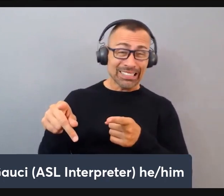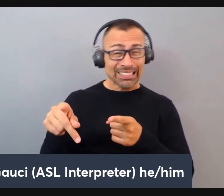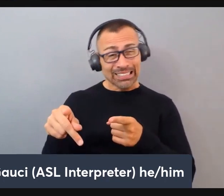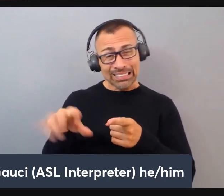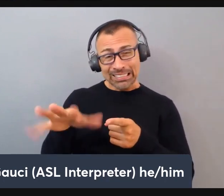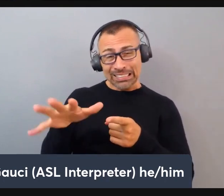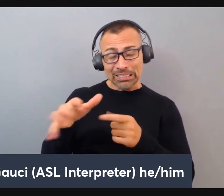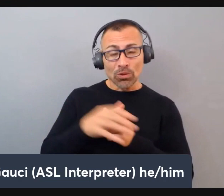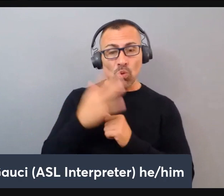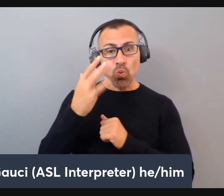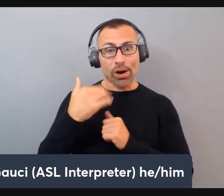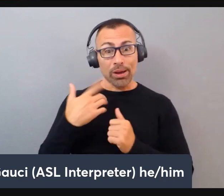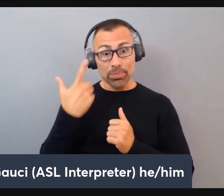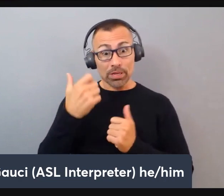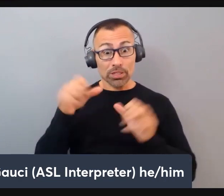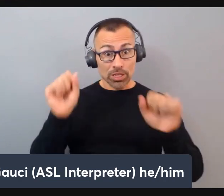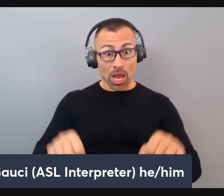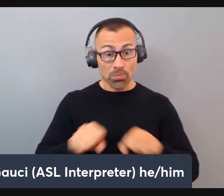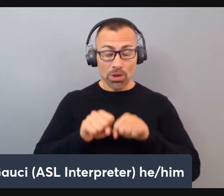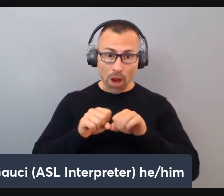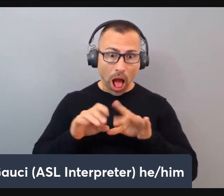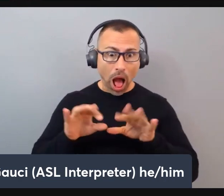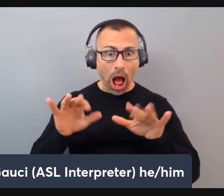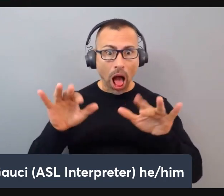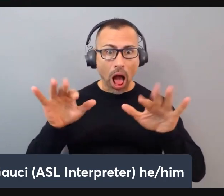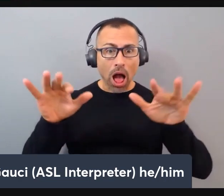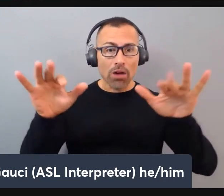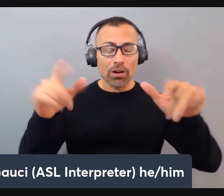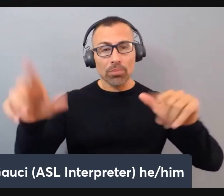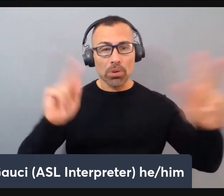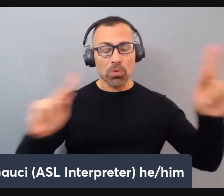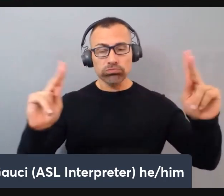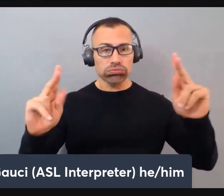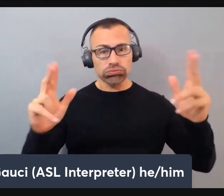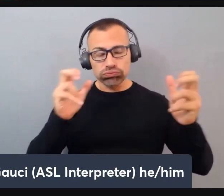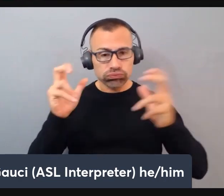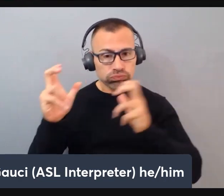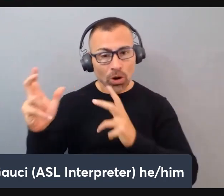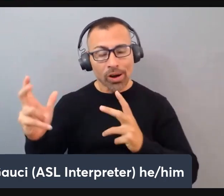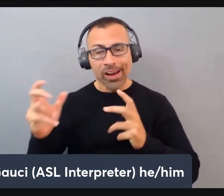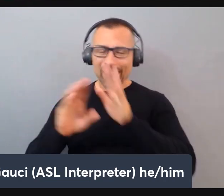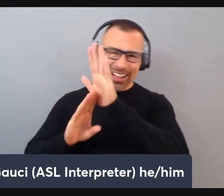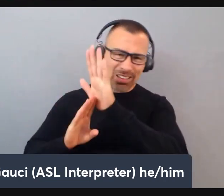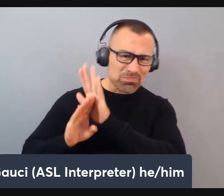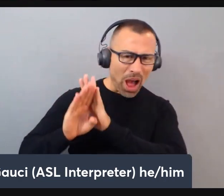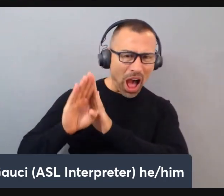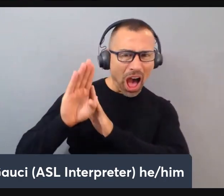they can suddenly spike up to a tremendous number of users, but then if it doesn't maintain that,